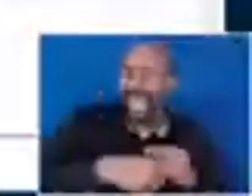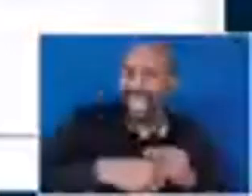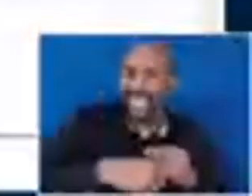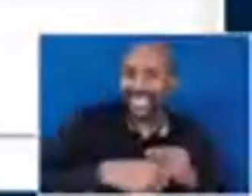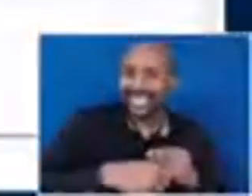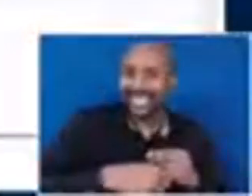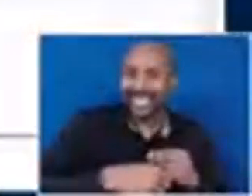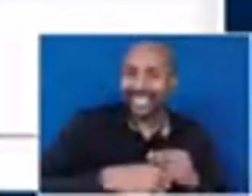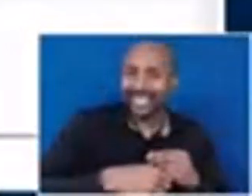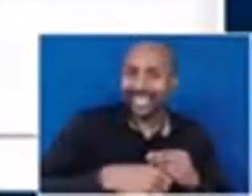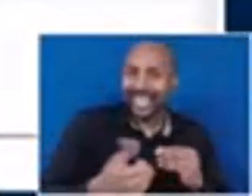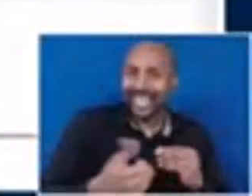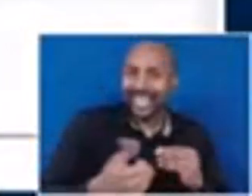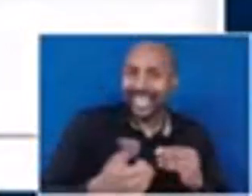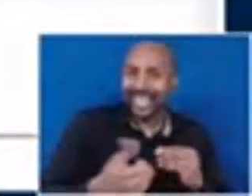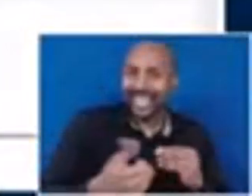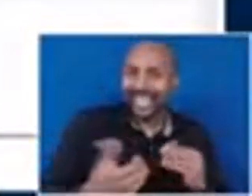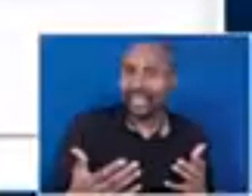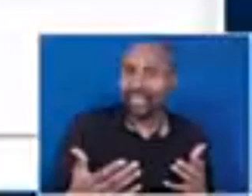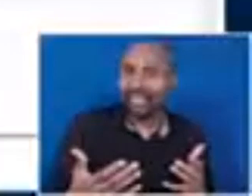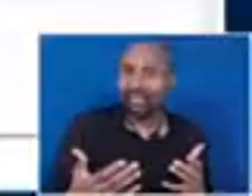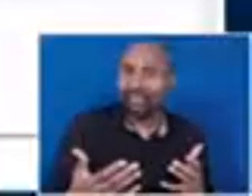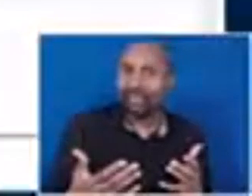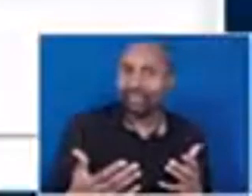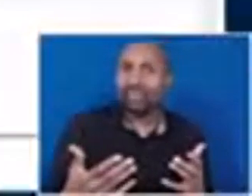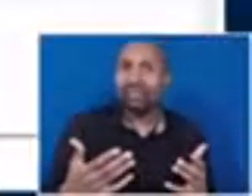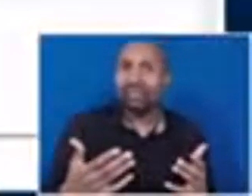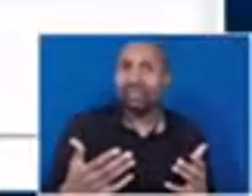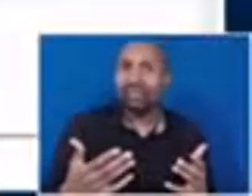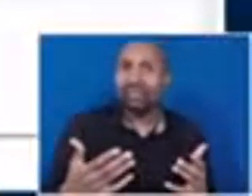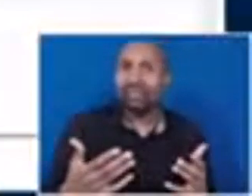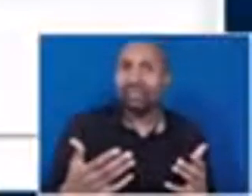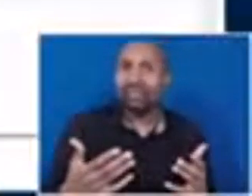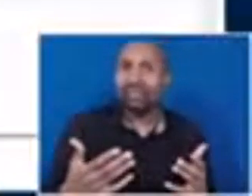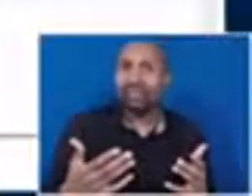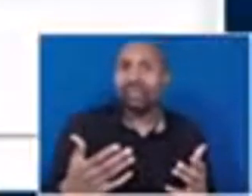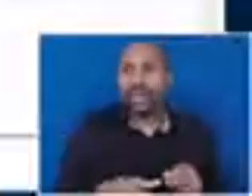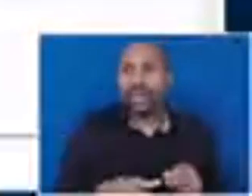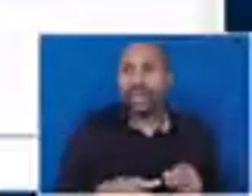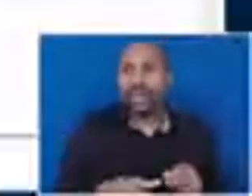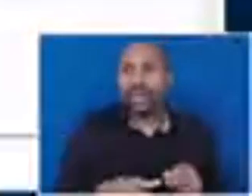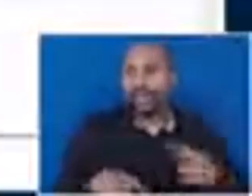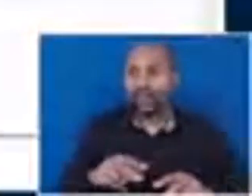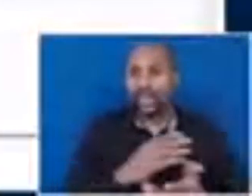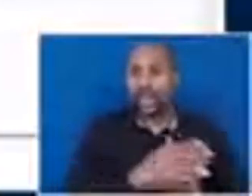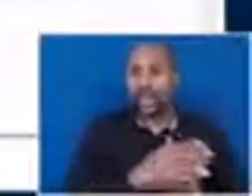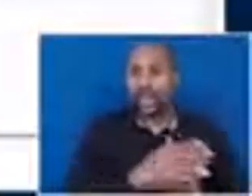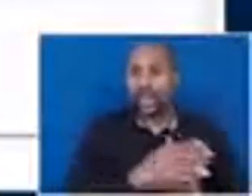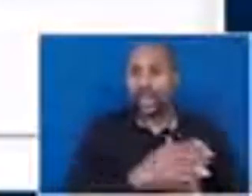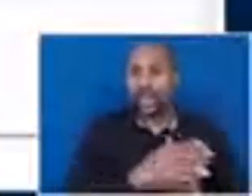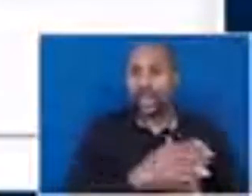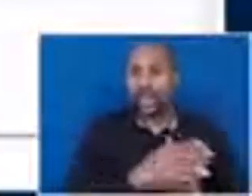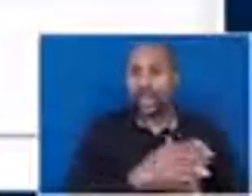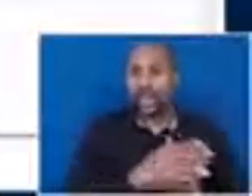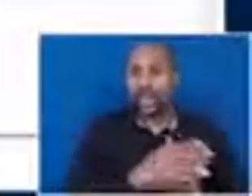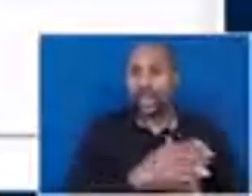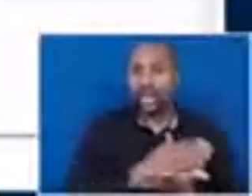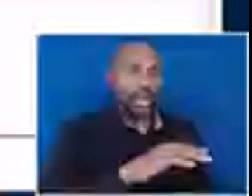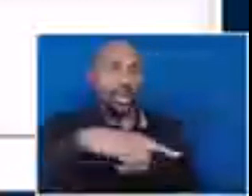areas. So yeah, I think just- and what expectations you'd be putting on some